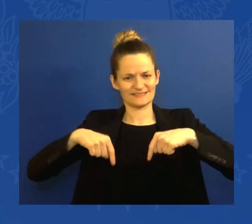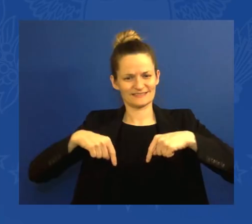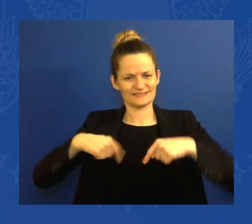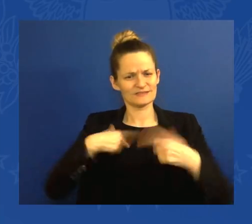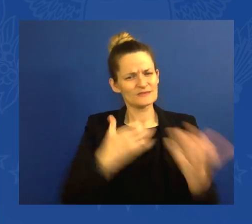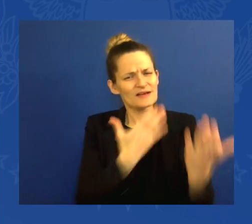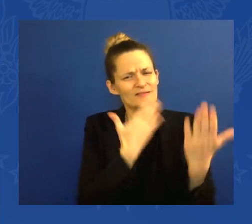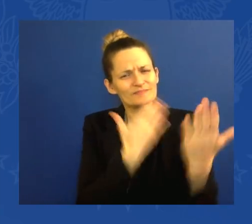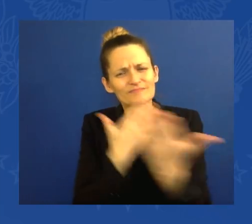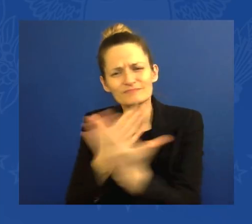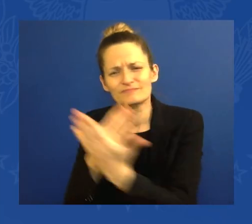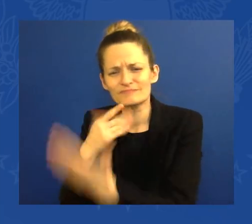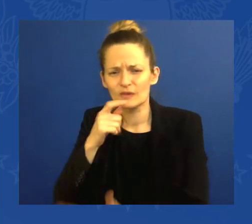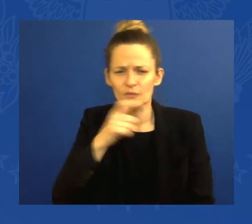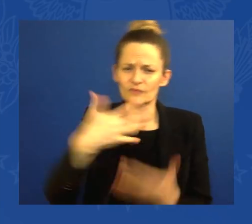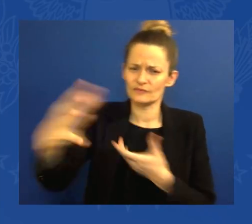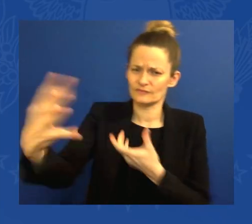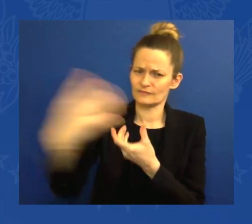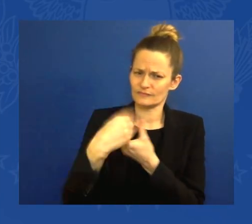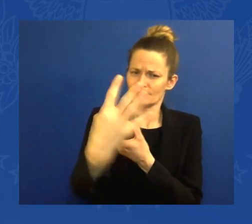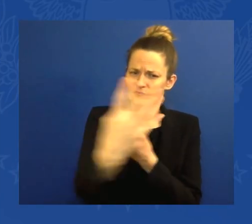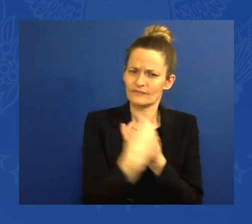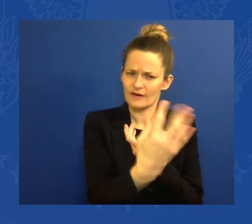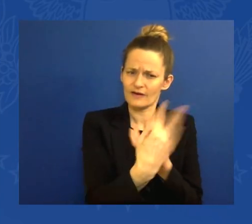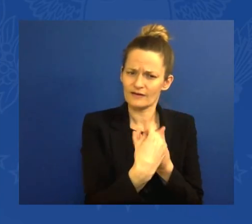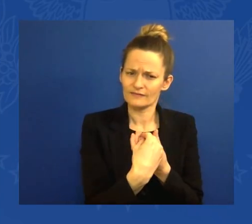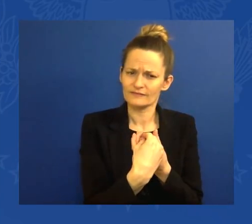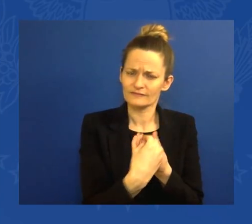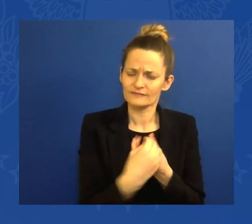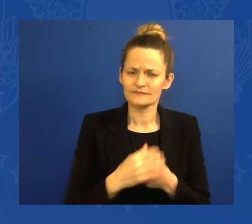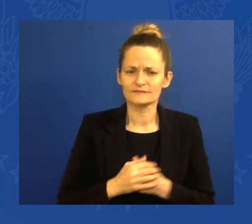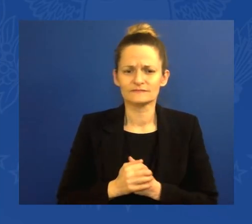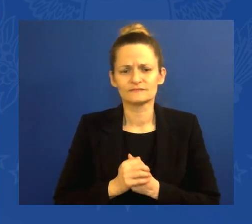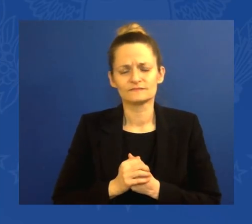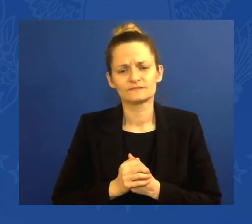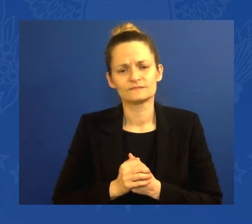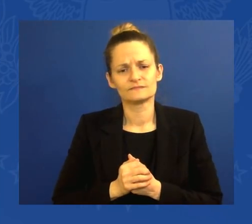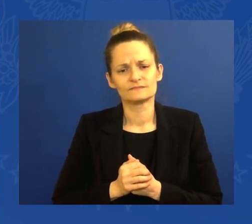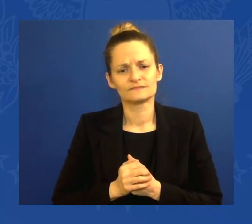and old Cheri Bustos for the seizure and Ken Buck,